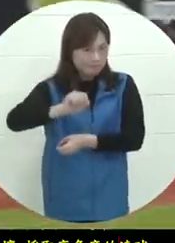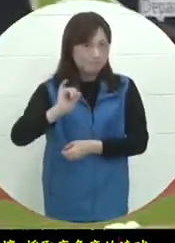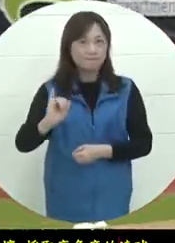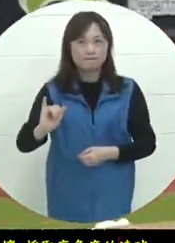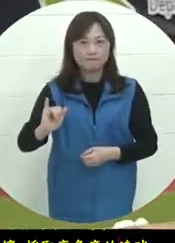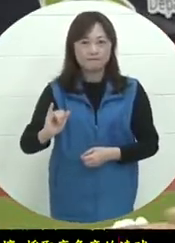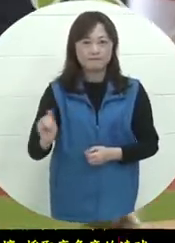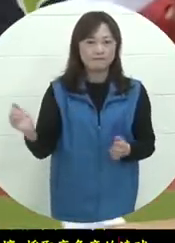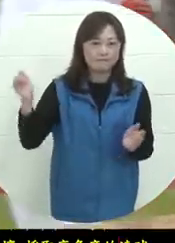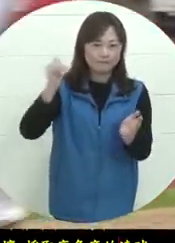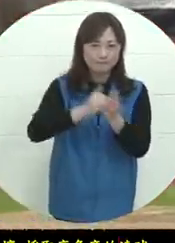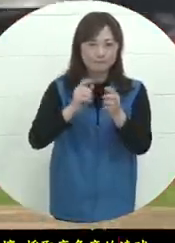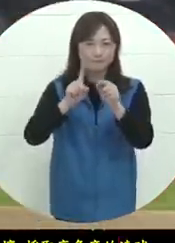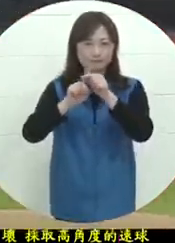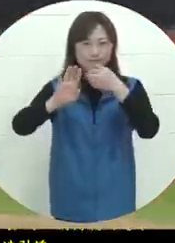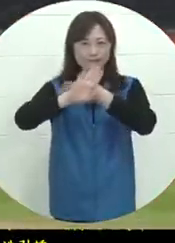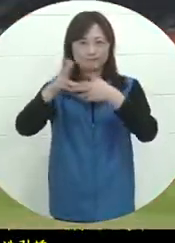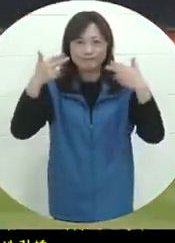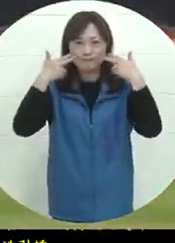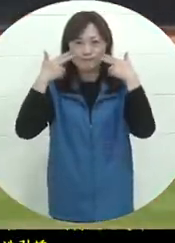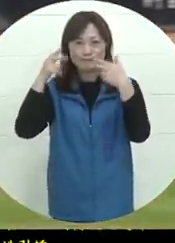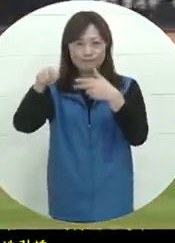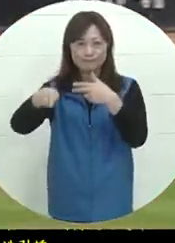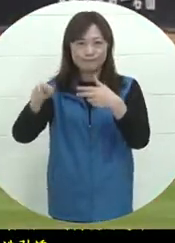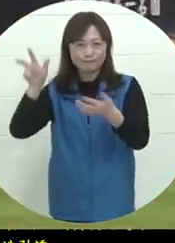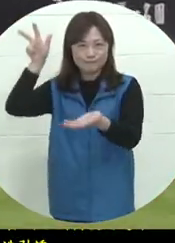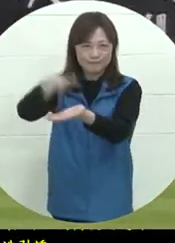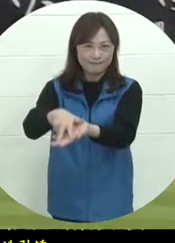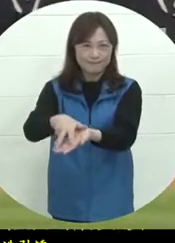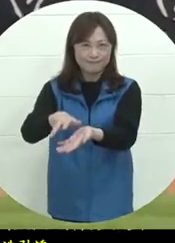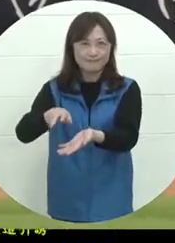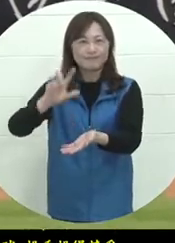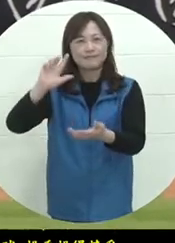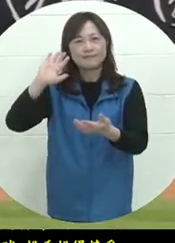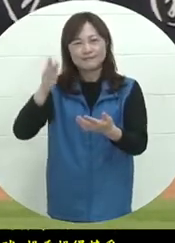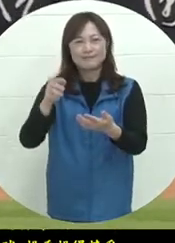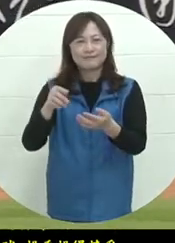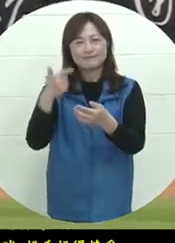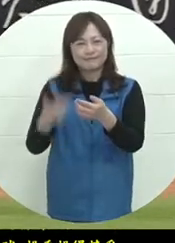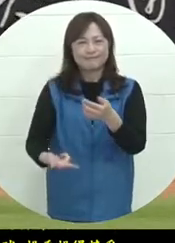In the end, the center fielder chose to pounce, but it was still one step behind. From